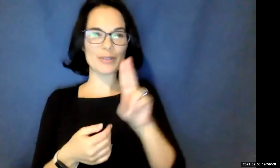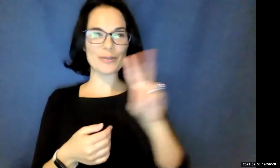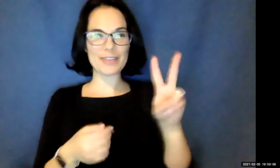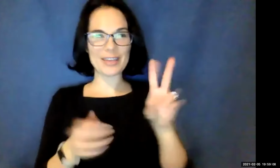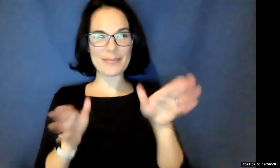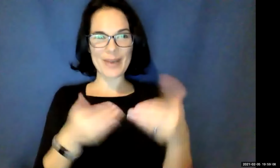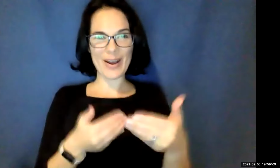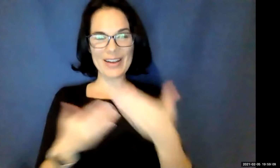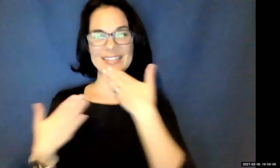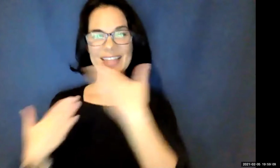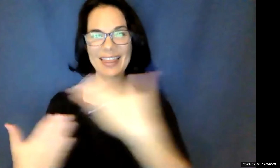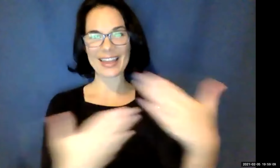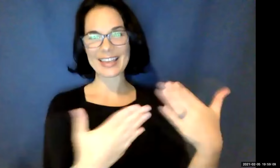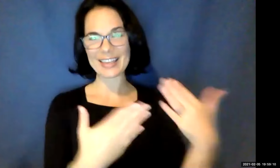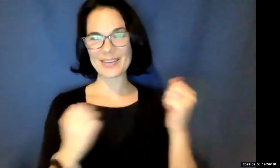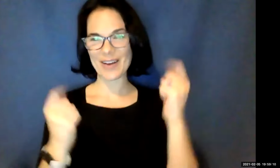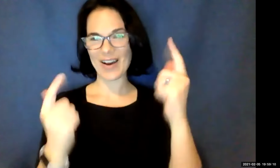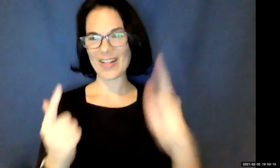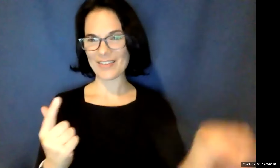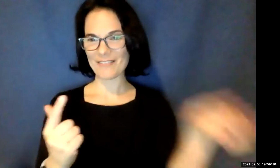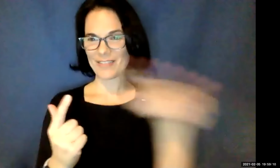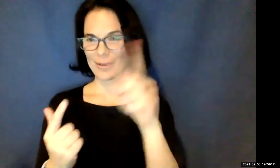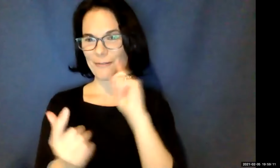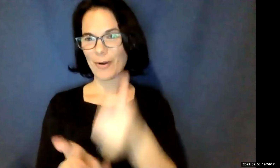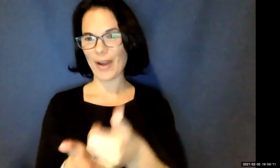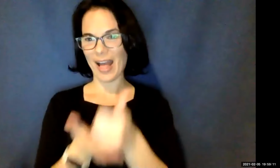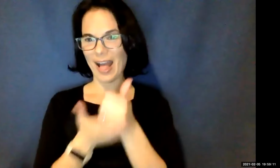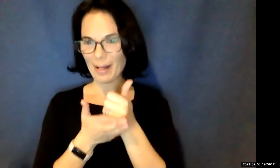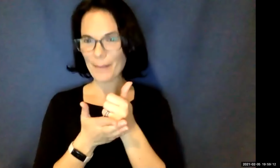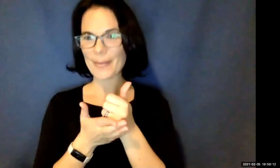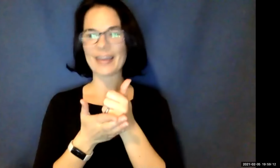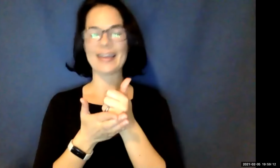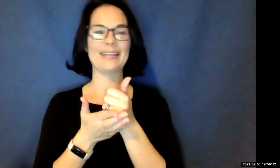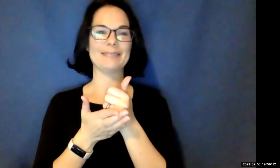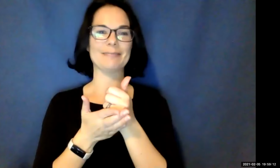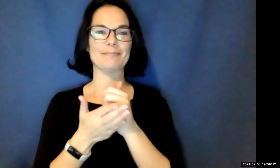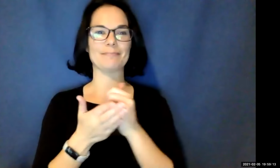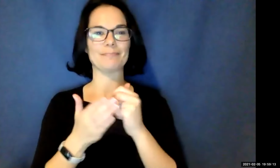So thank you everyone as well, for helping put on this event.